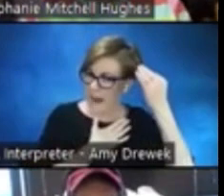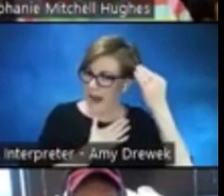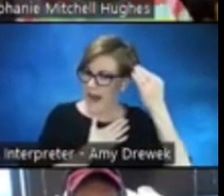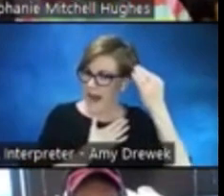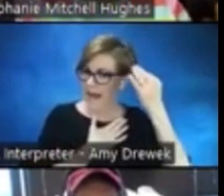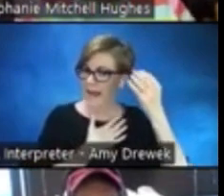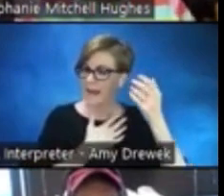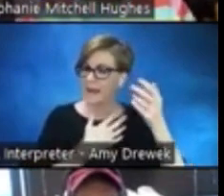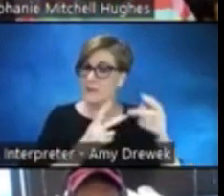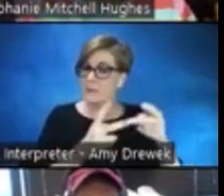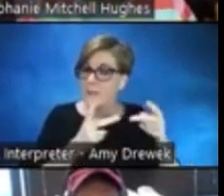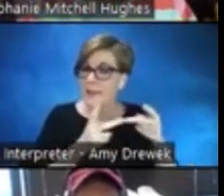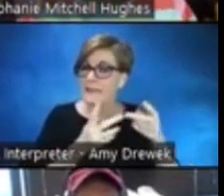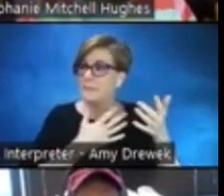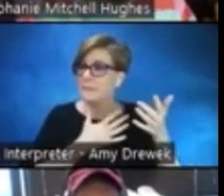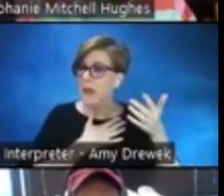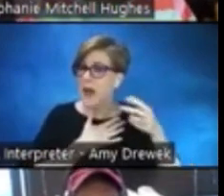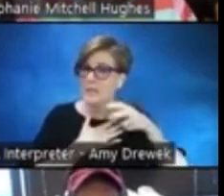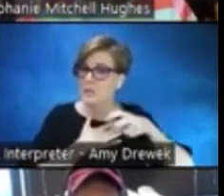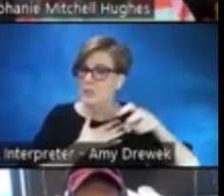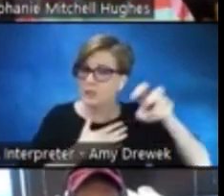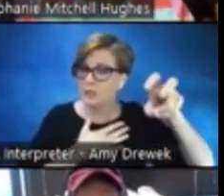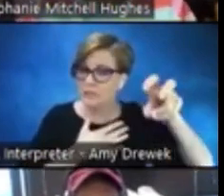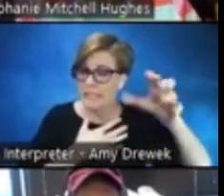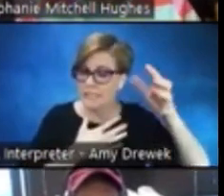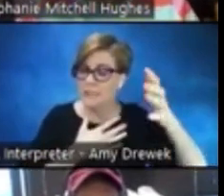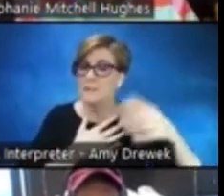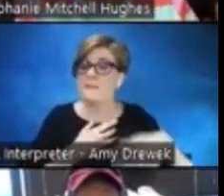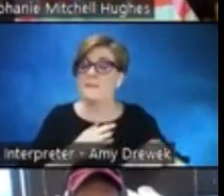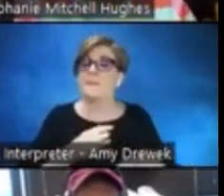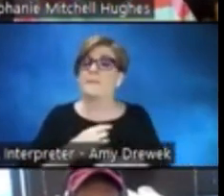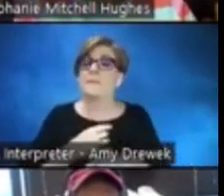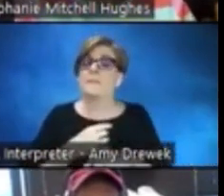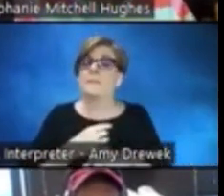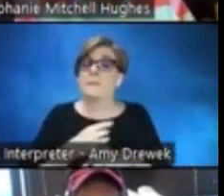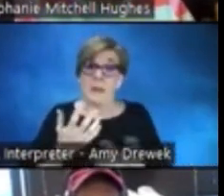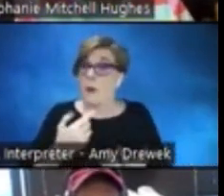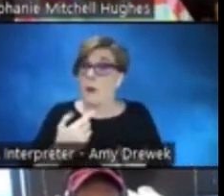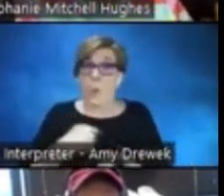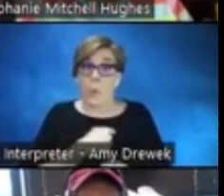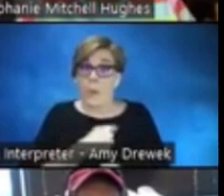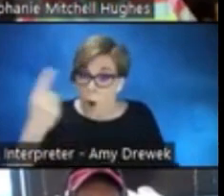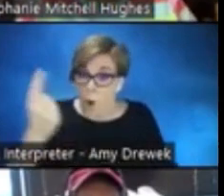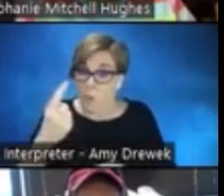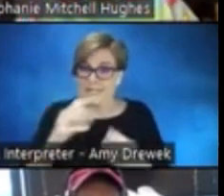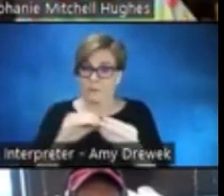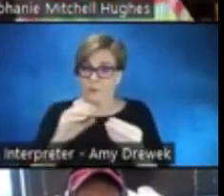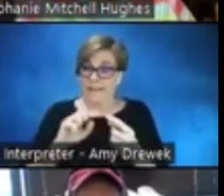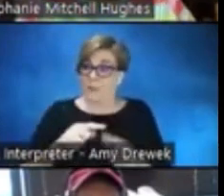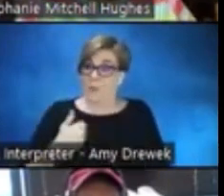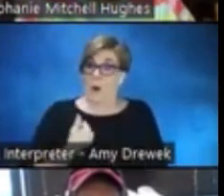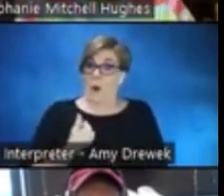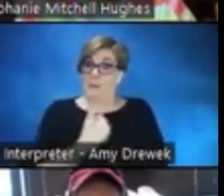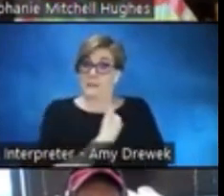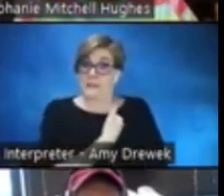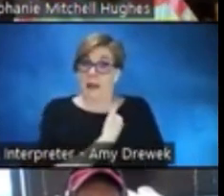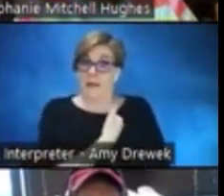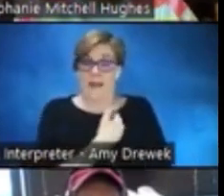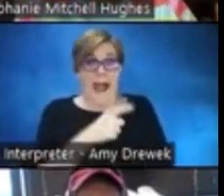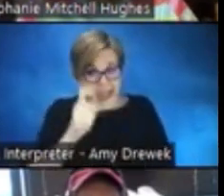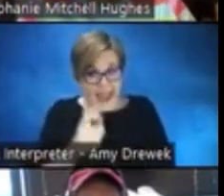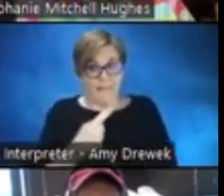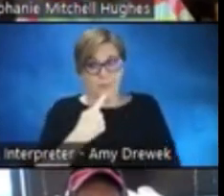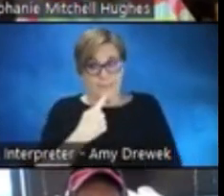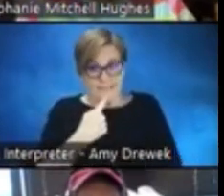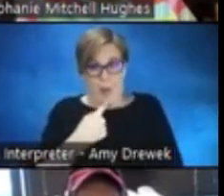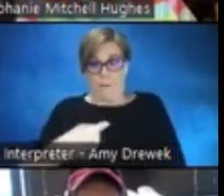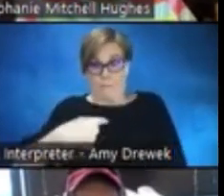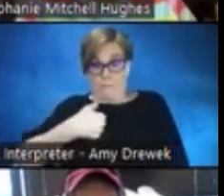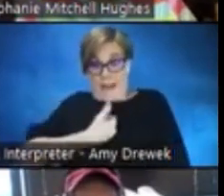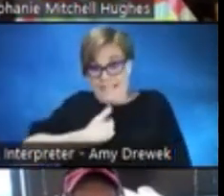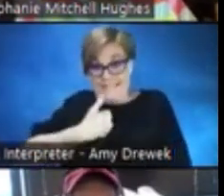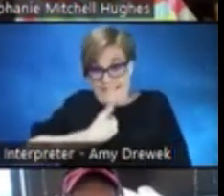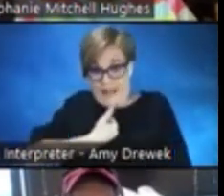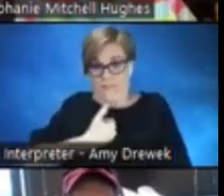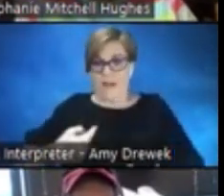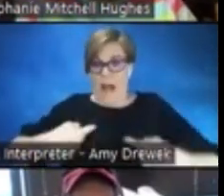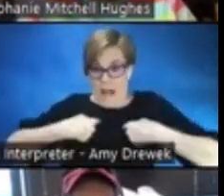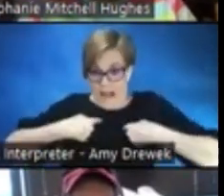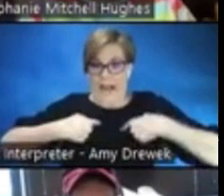IT IS ALWAYS HAVING TO SAY TO OUR SELVES FIRST -- I HAVE TO SAY TO MYSELF THAT YES, I CAN.